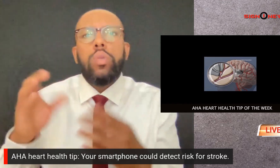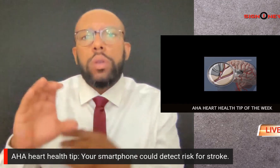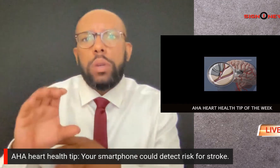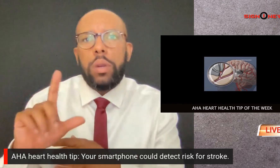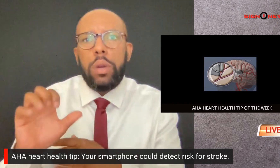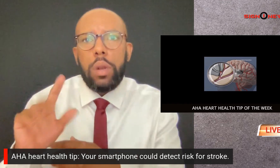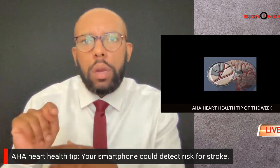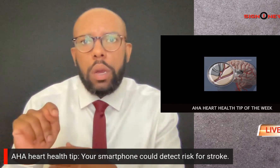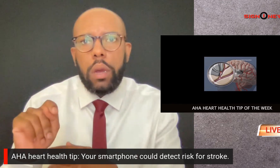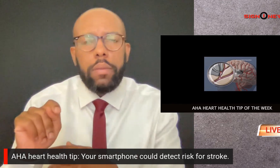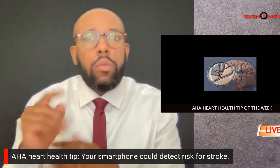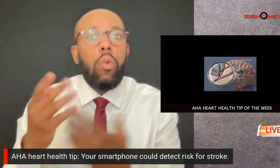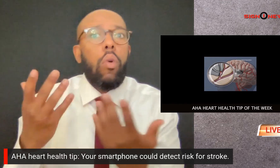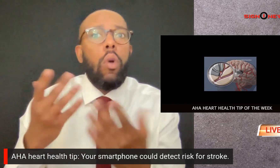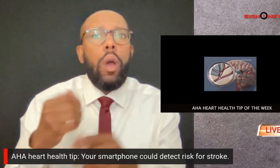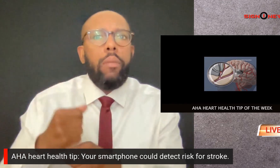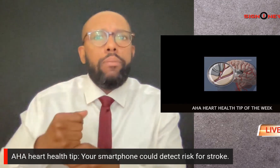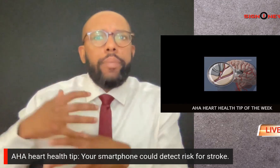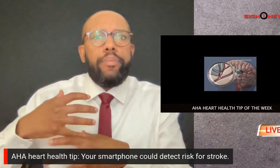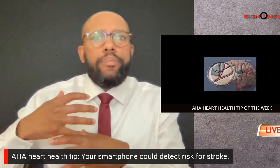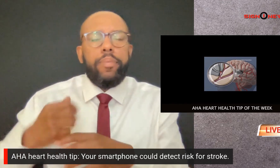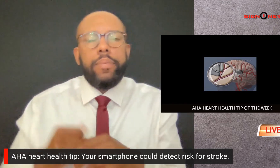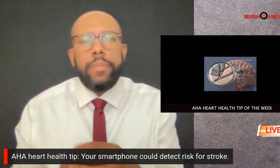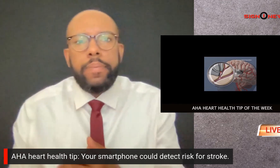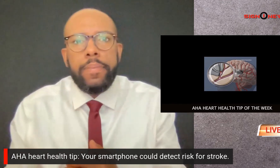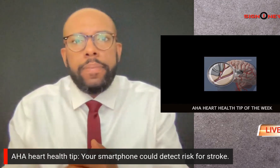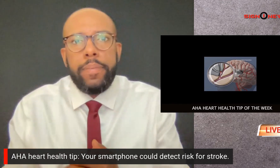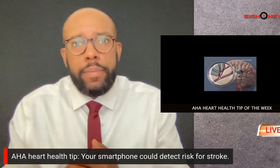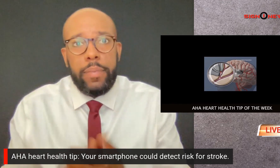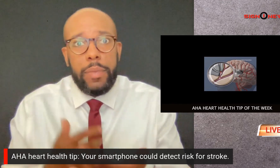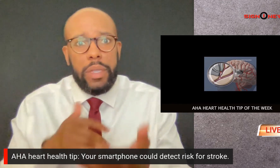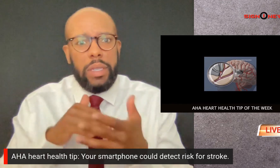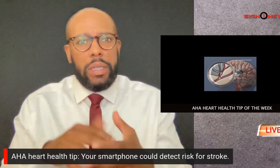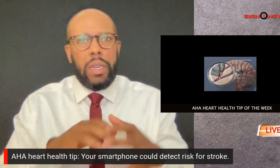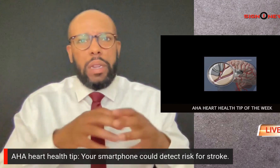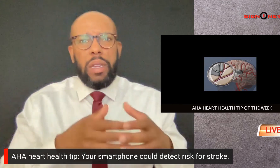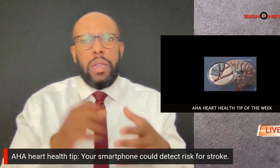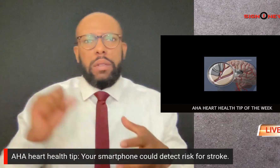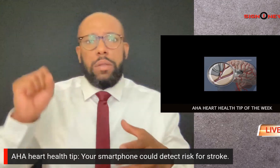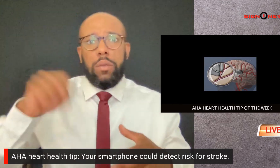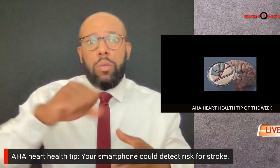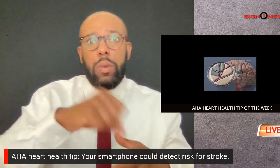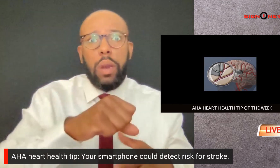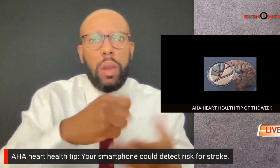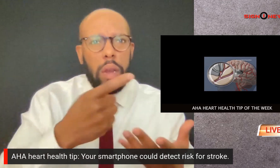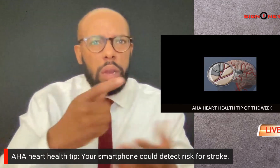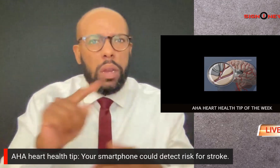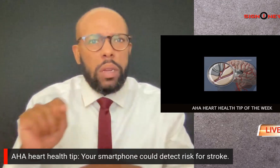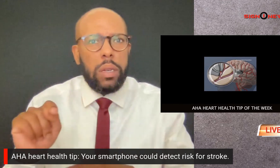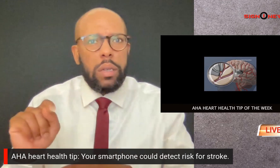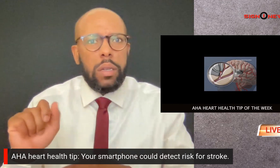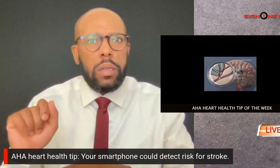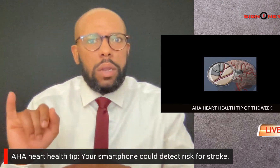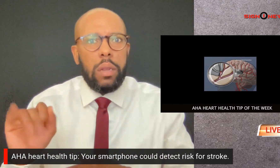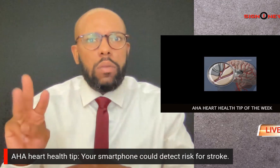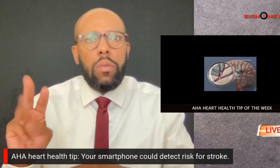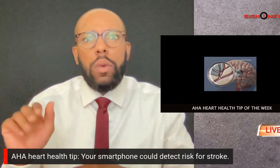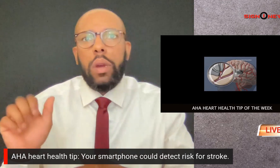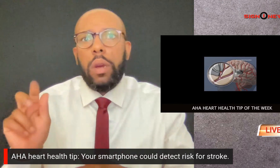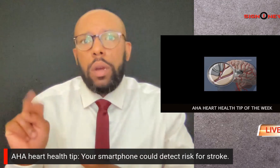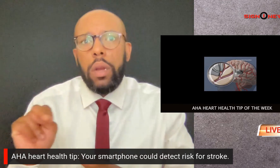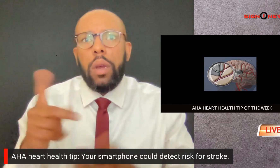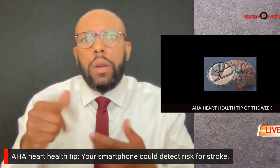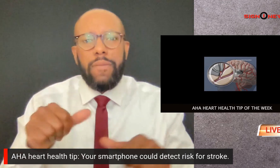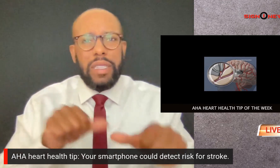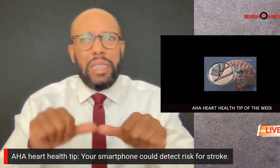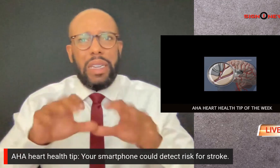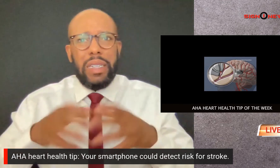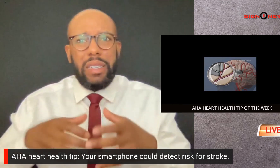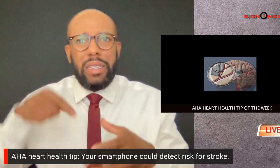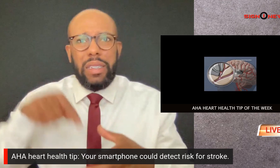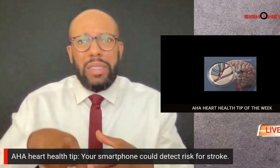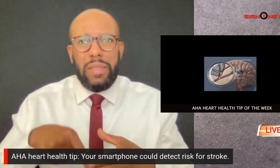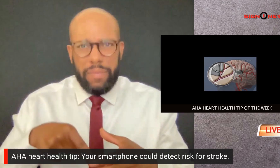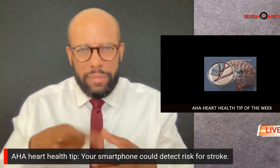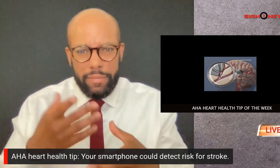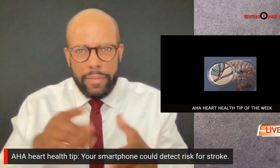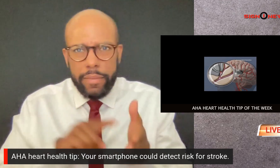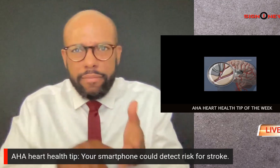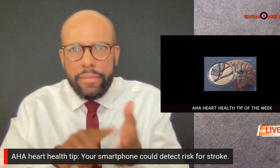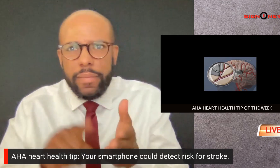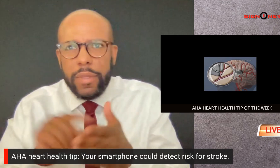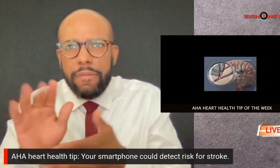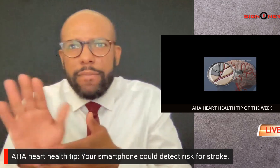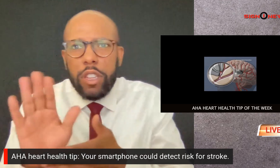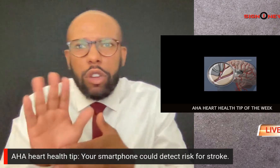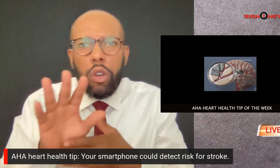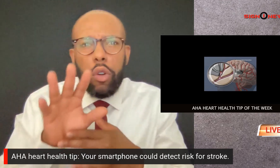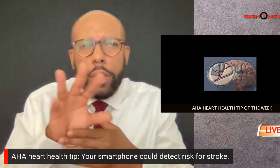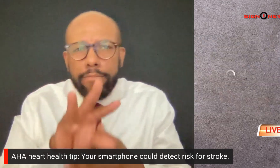blocked by a clot or bursts in a small study in Taiwan scientists used